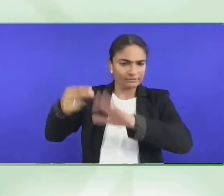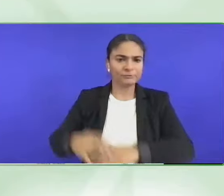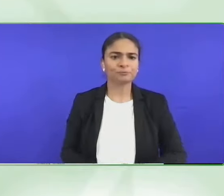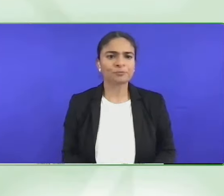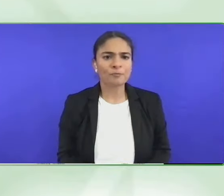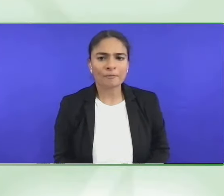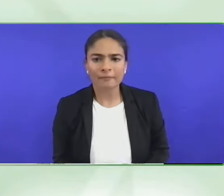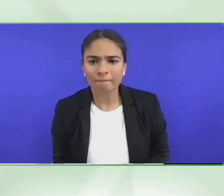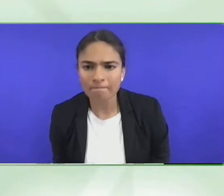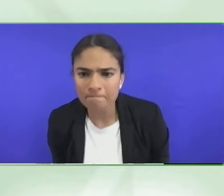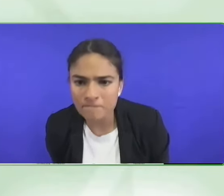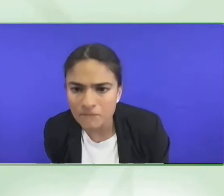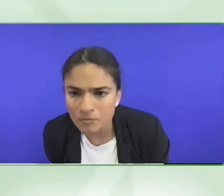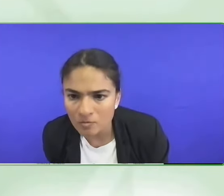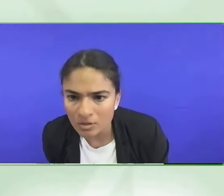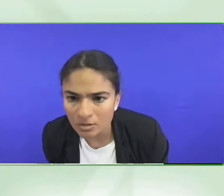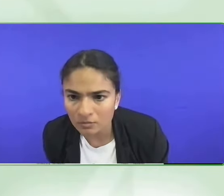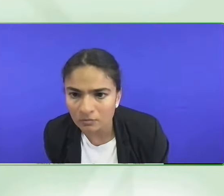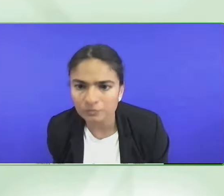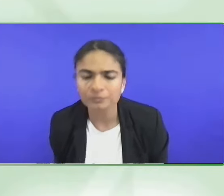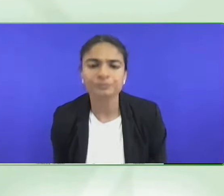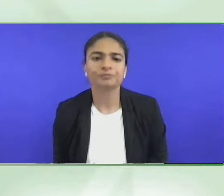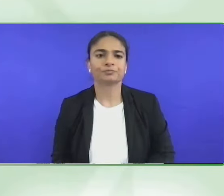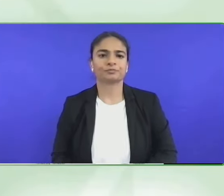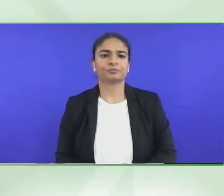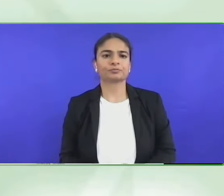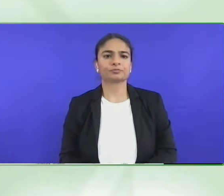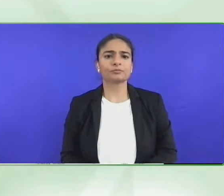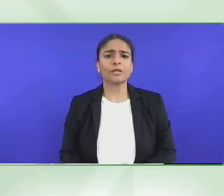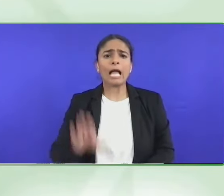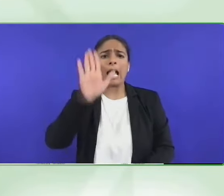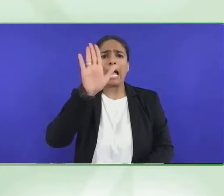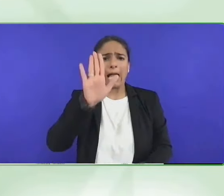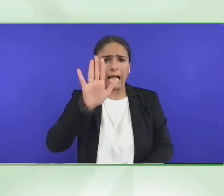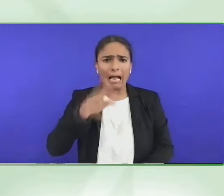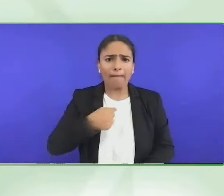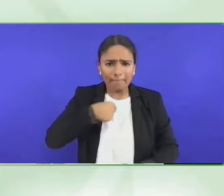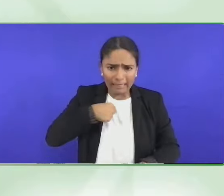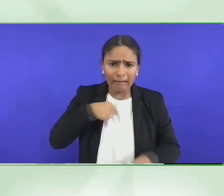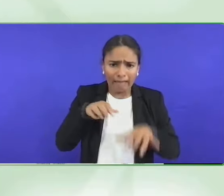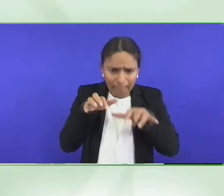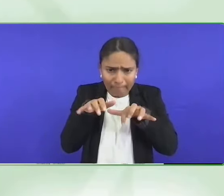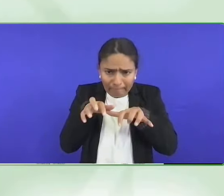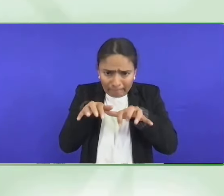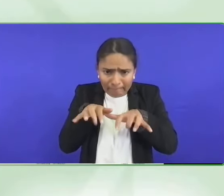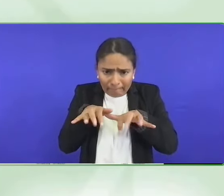It is important for us to connect with the community because we want